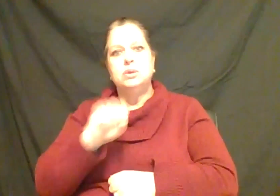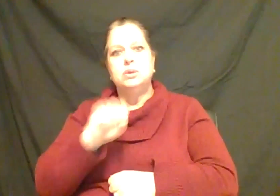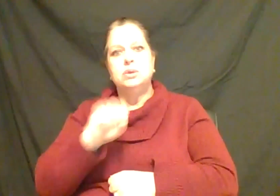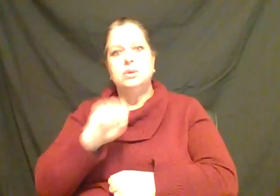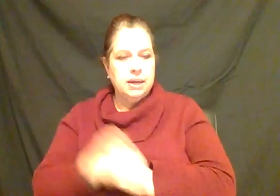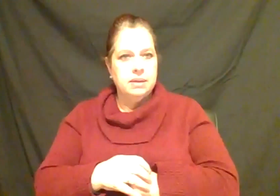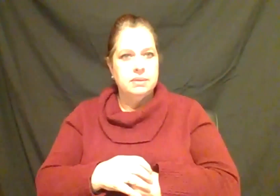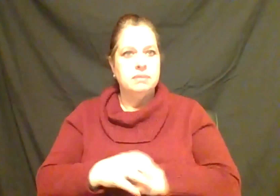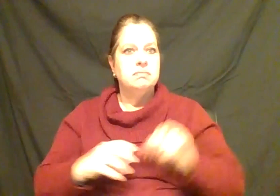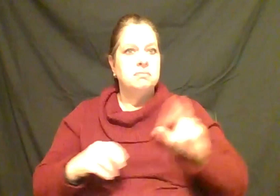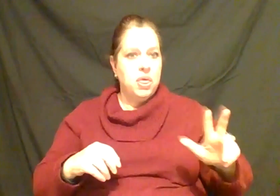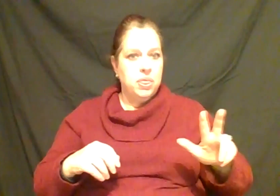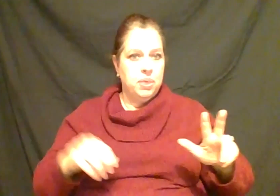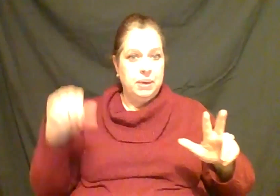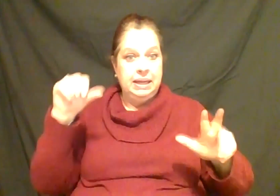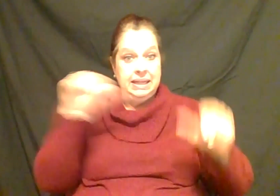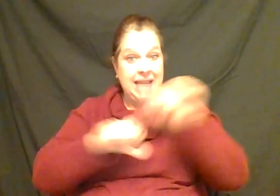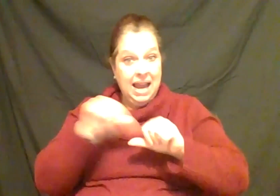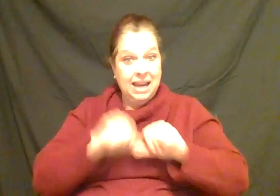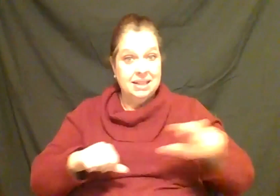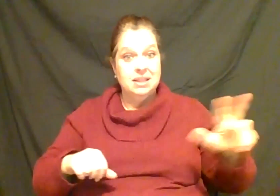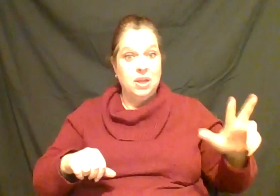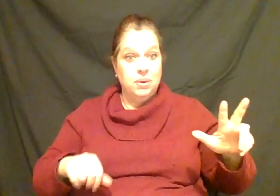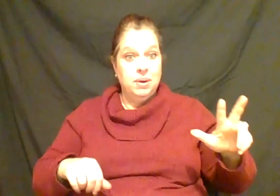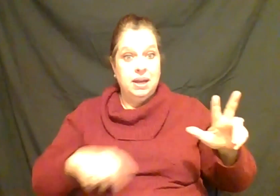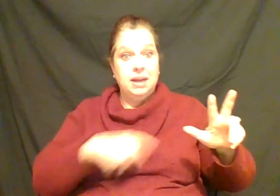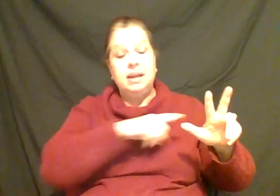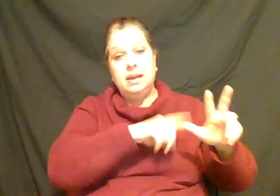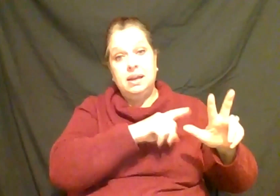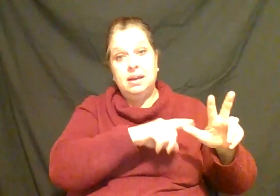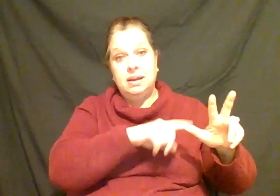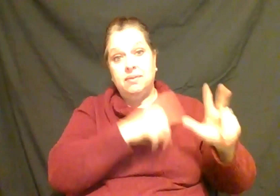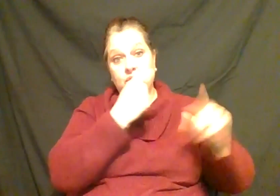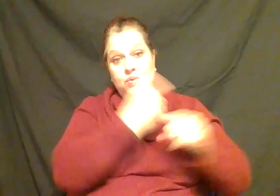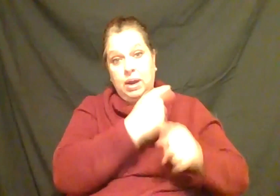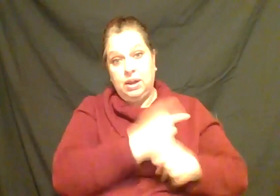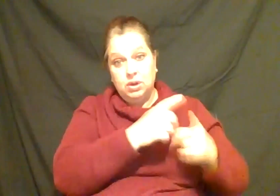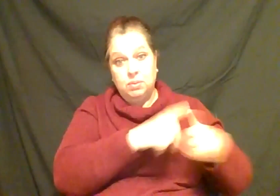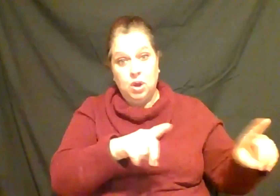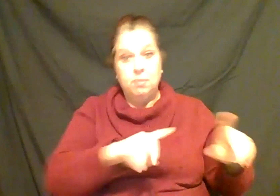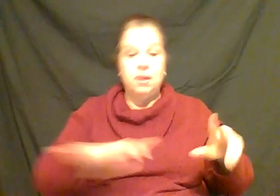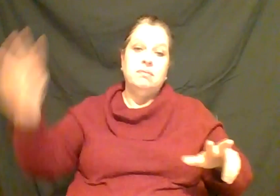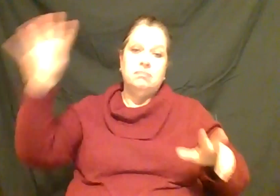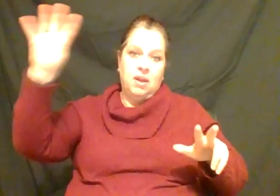total credits of science with two disciplines for the standard diploma four total credits of science